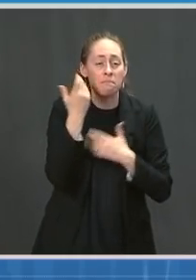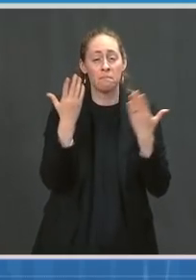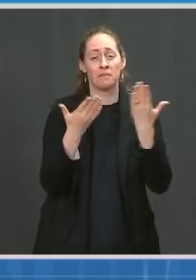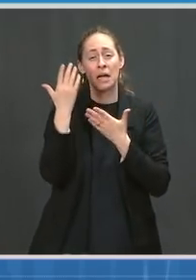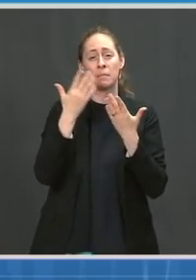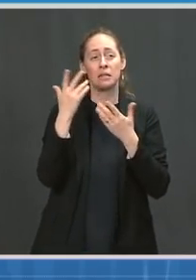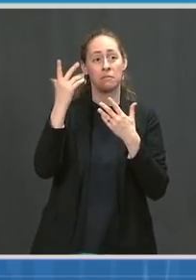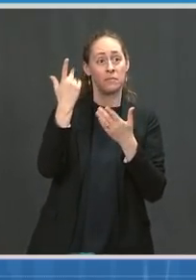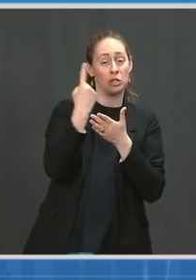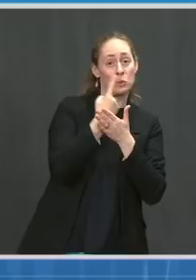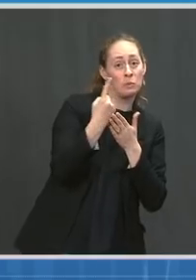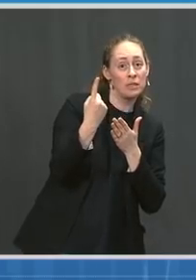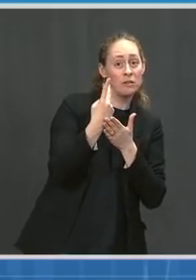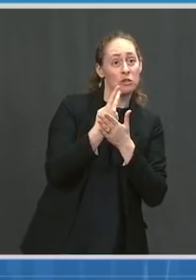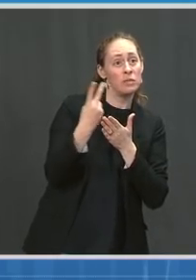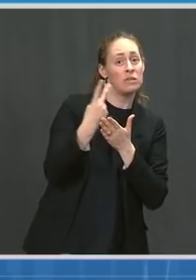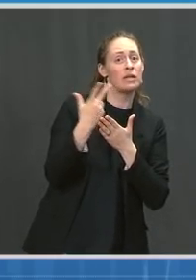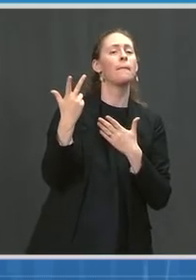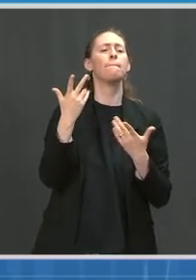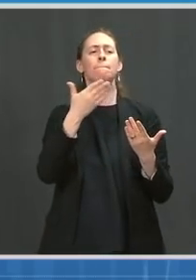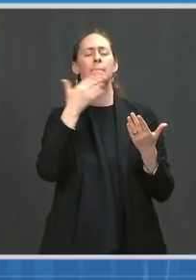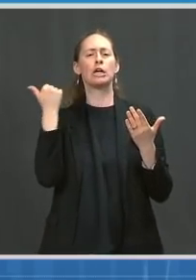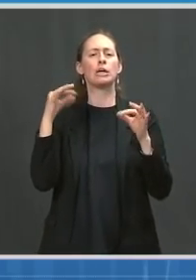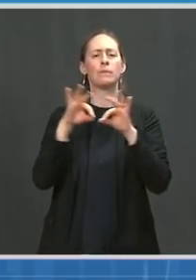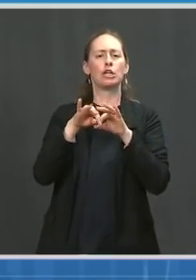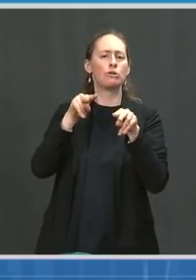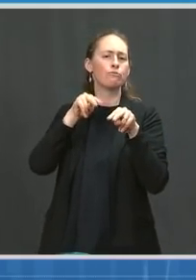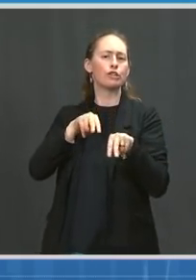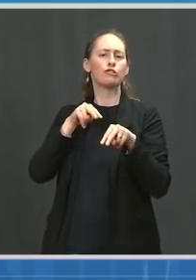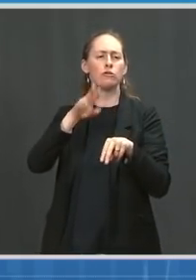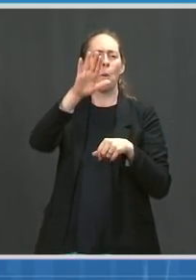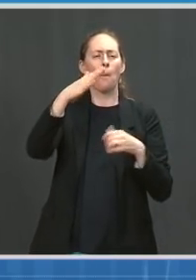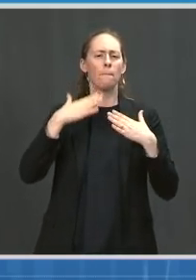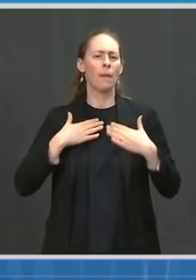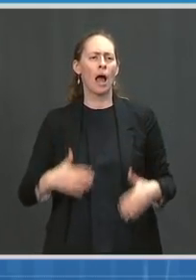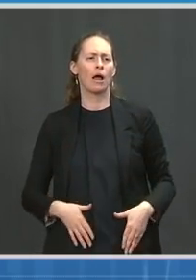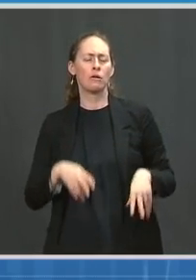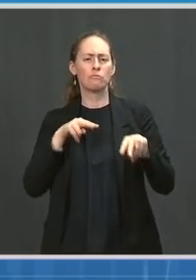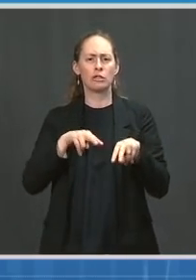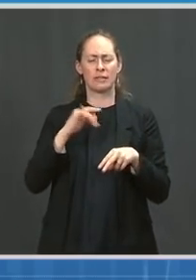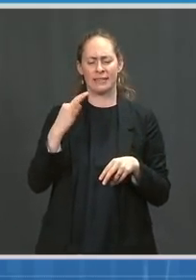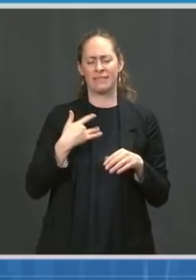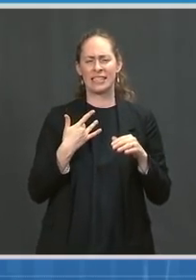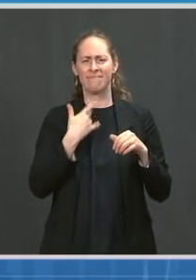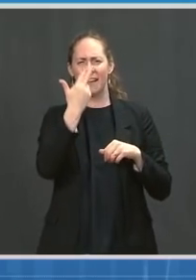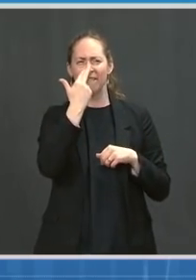they should be aware of their symptoms and immediately seek medical assistance with any symptoms of concern.